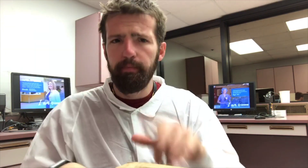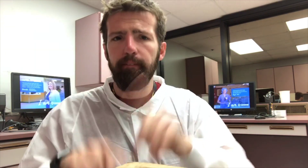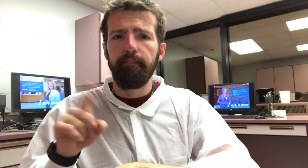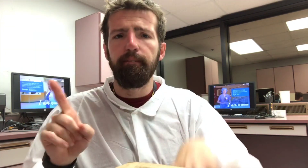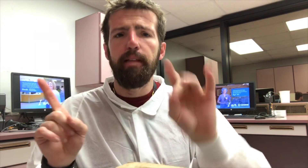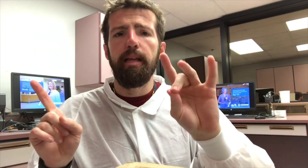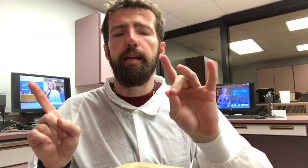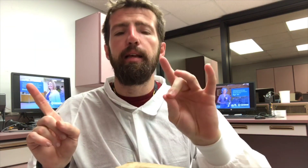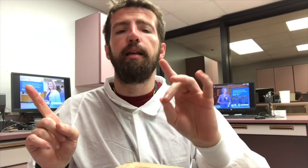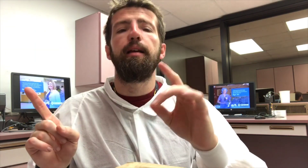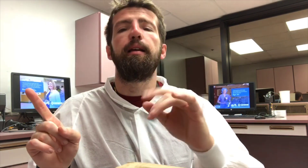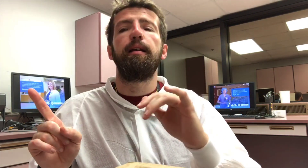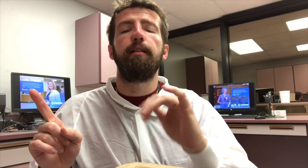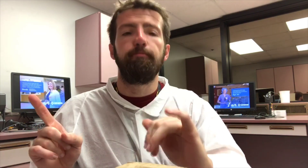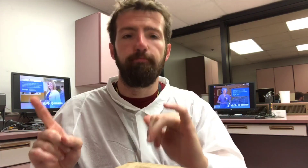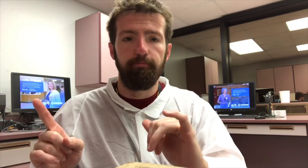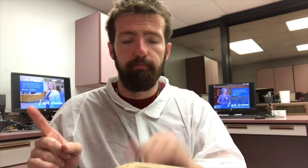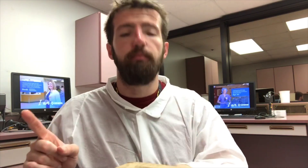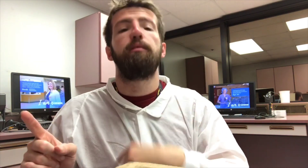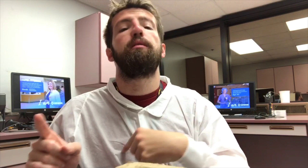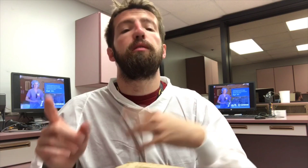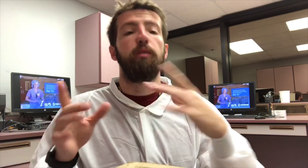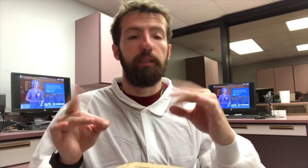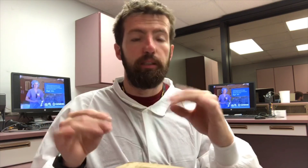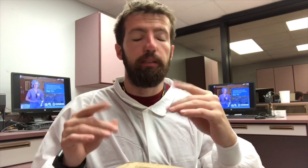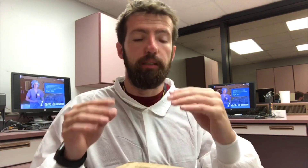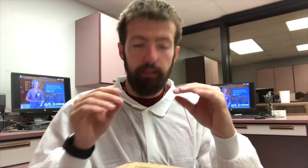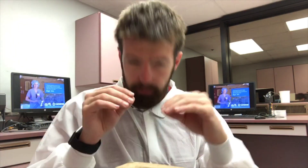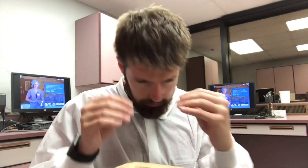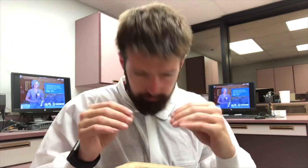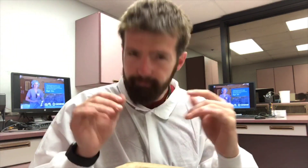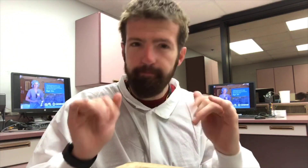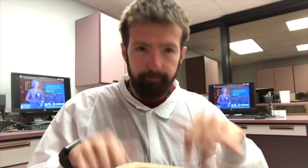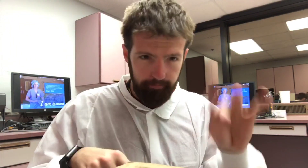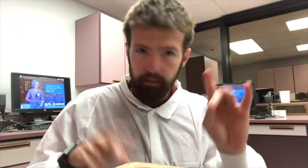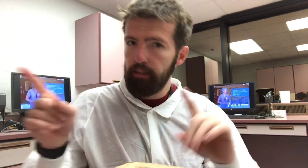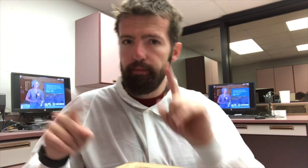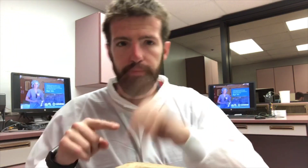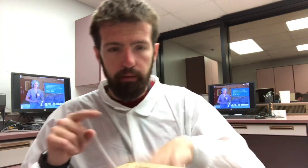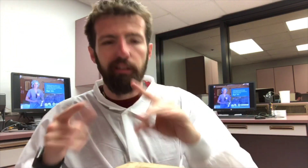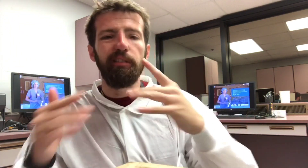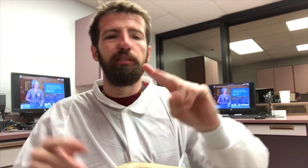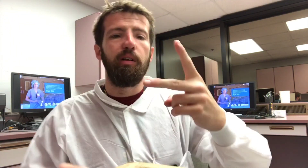The second time, I found the white cells but the supervisor didn't see any.